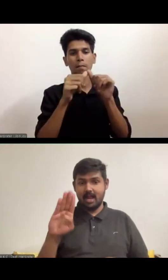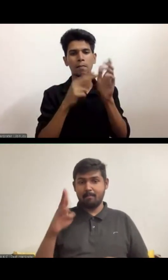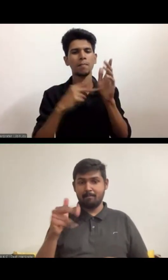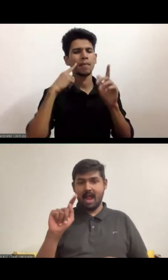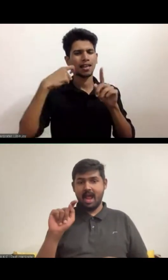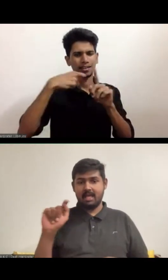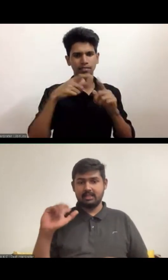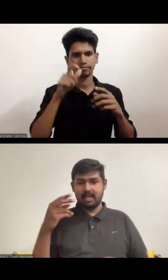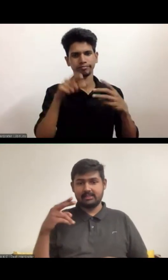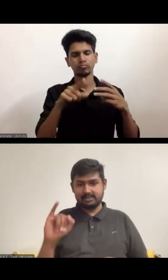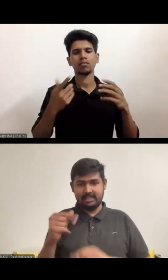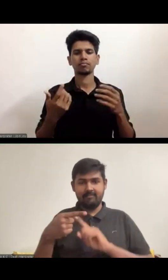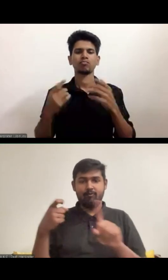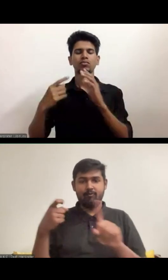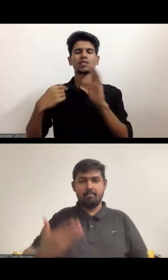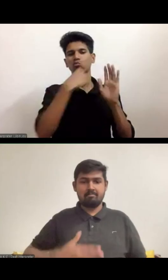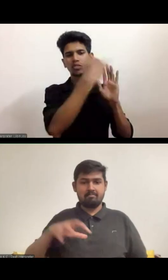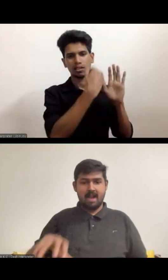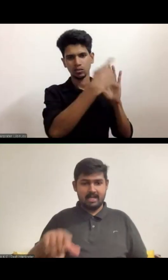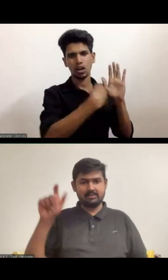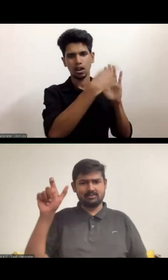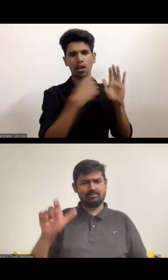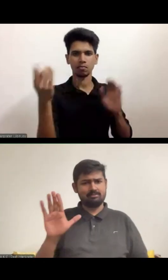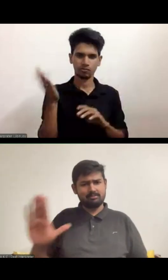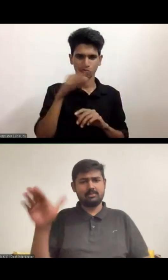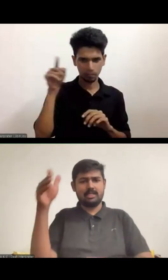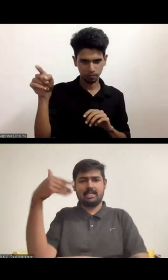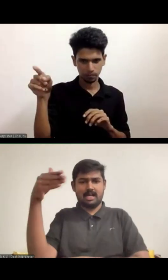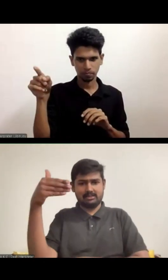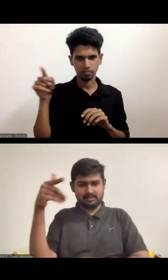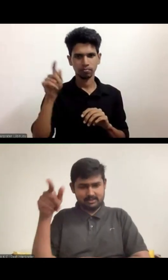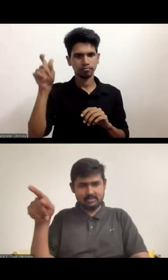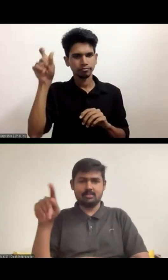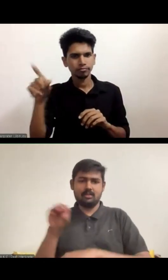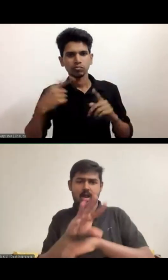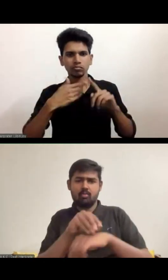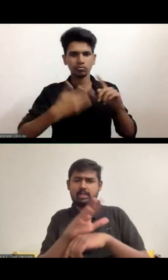center through the Employers' Federation of Ceylon.